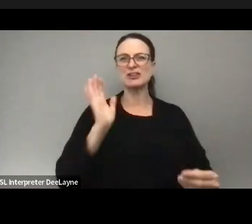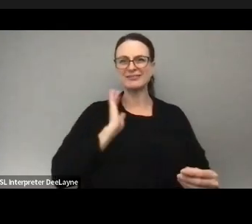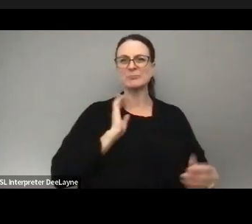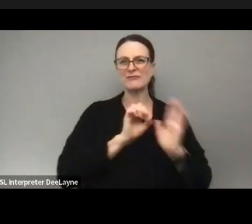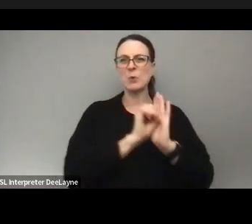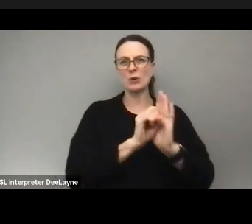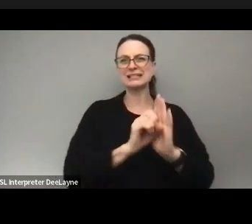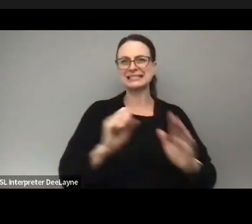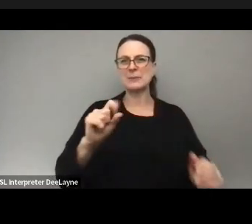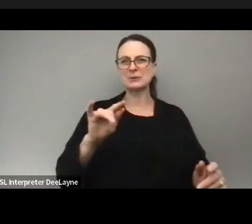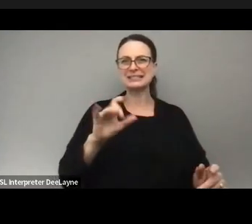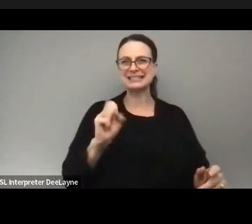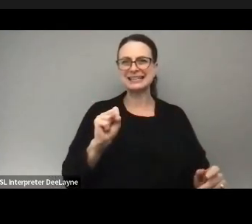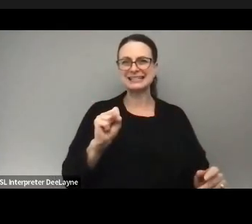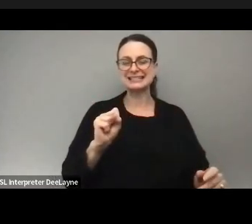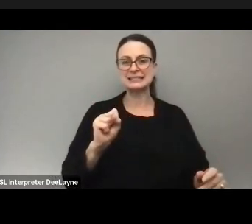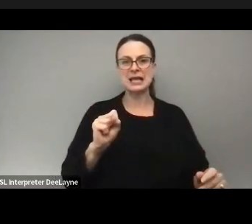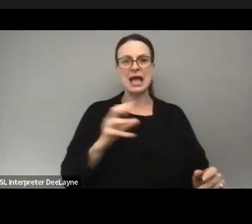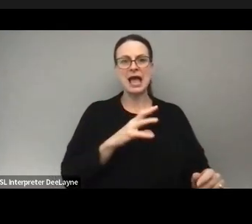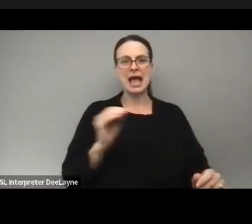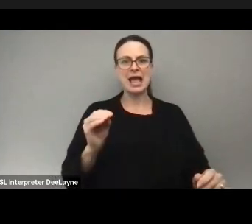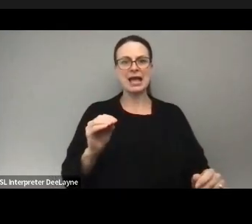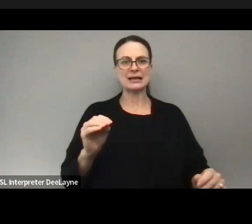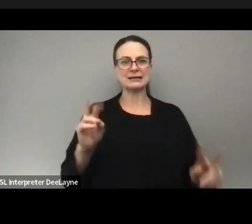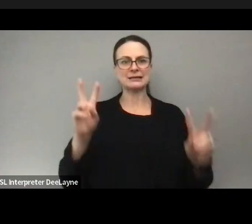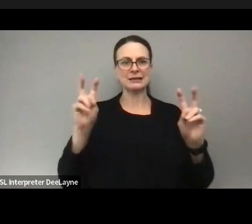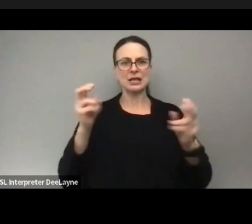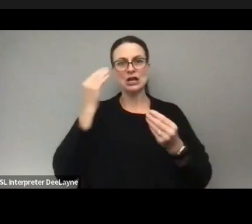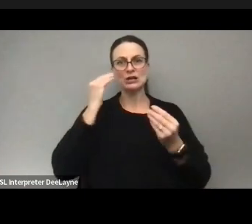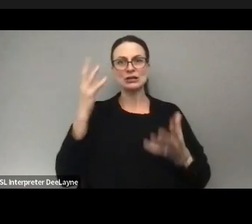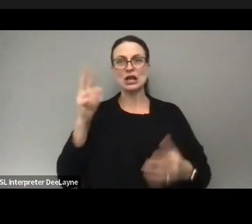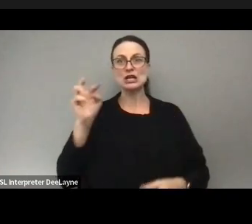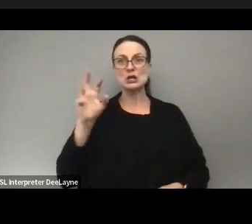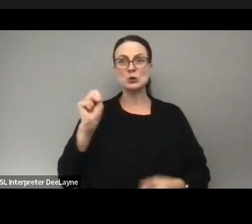and News2you, which offers wonderful resources